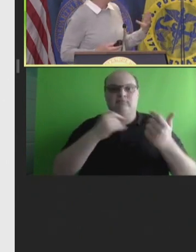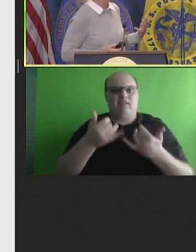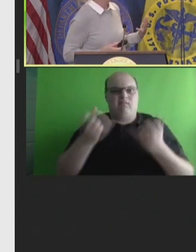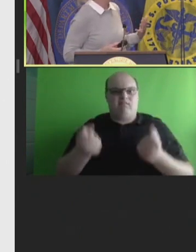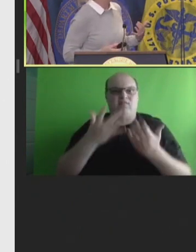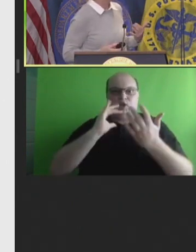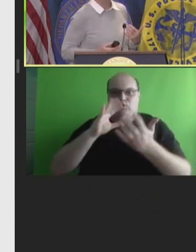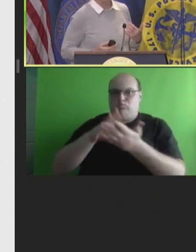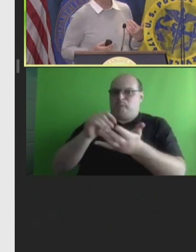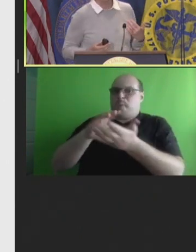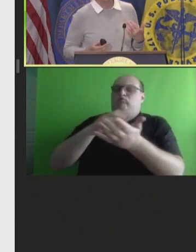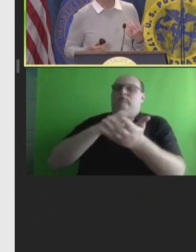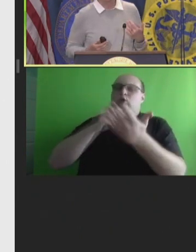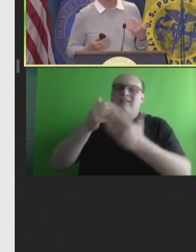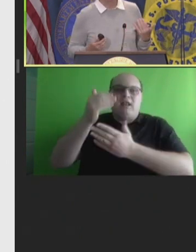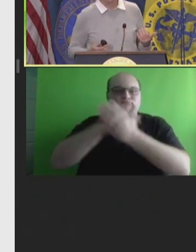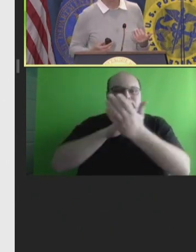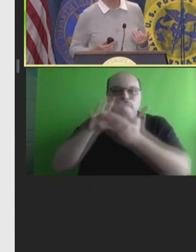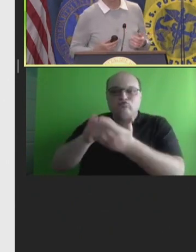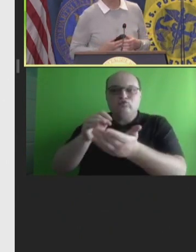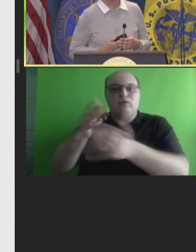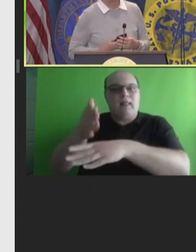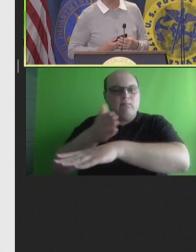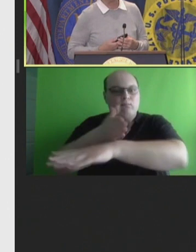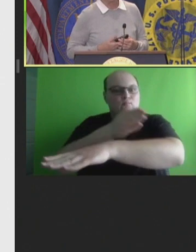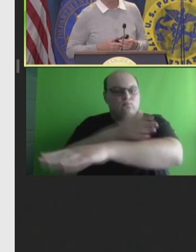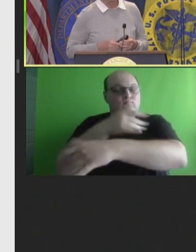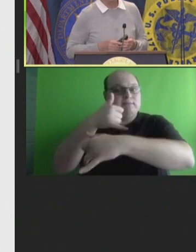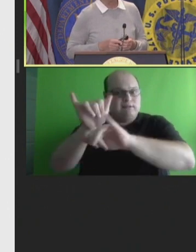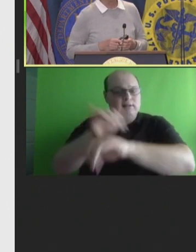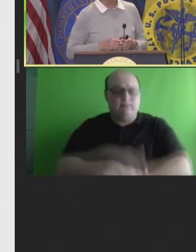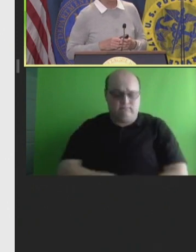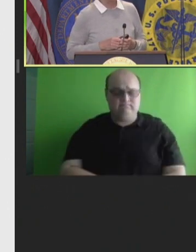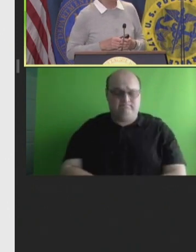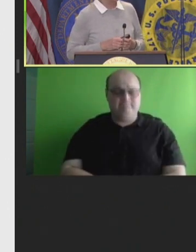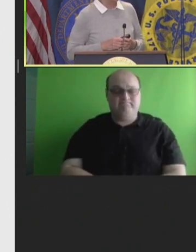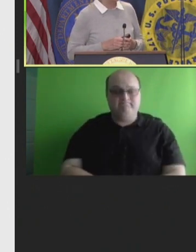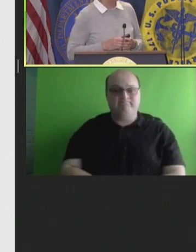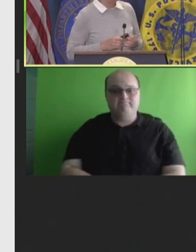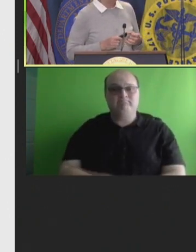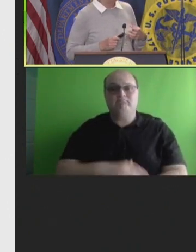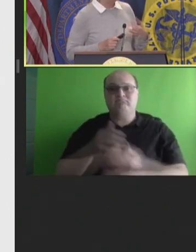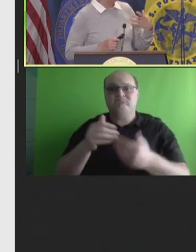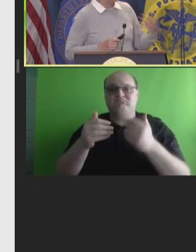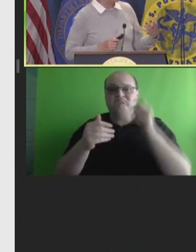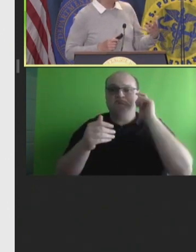We have a lot of lessons learned to share. We have -- we have a ways to go to move past